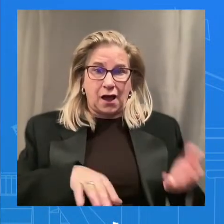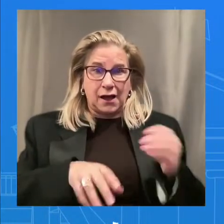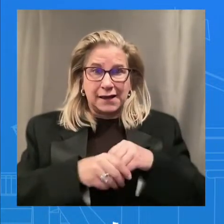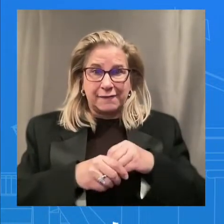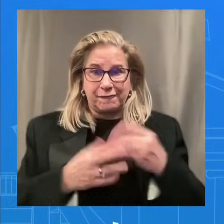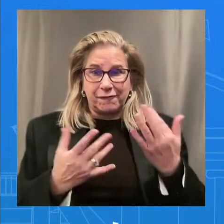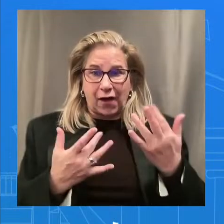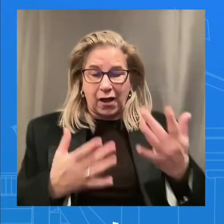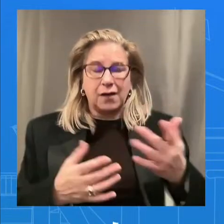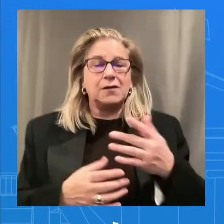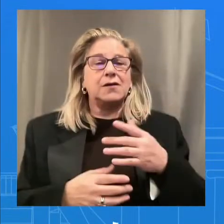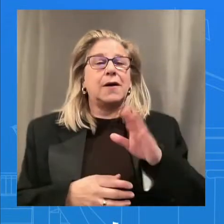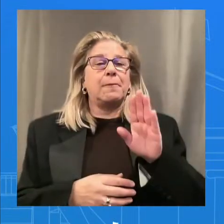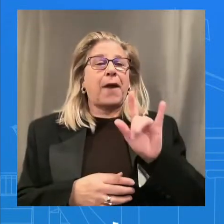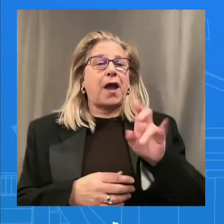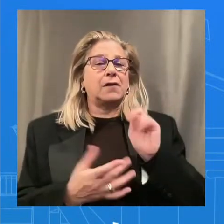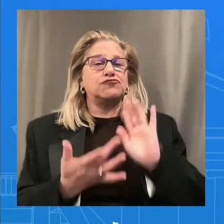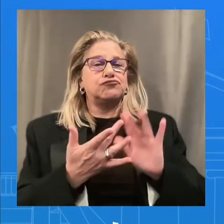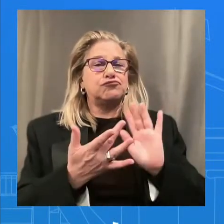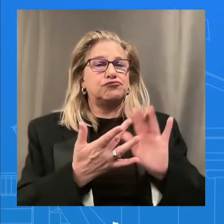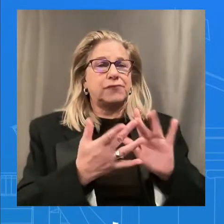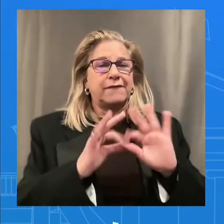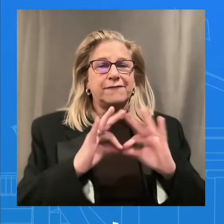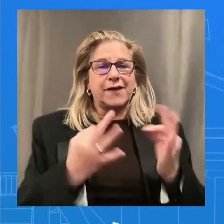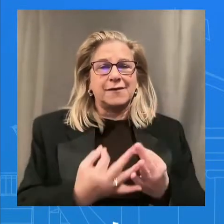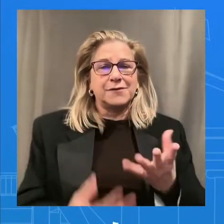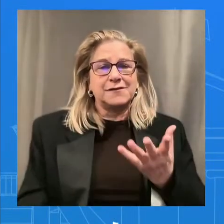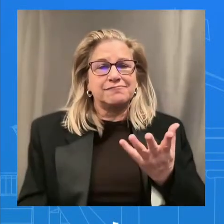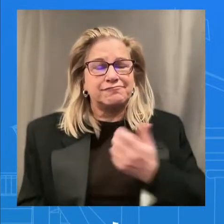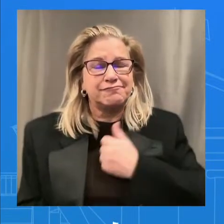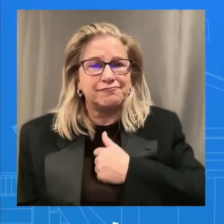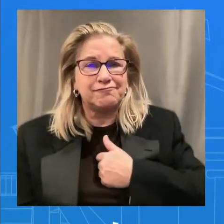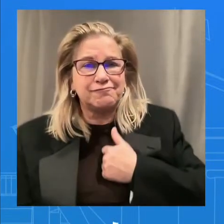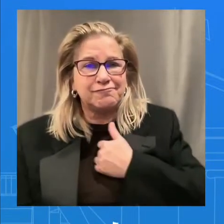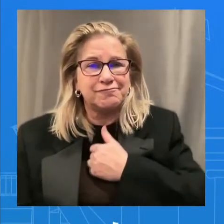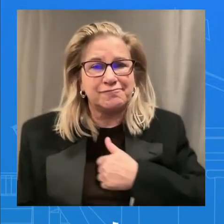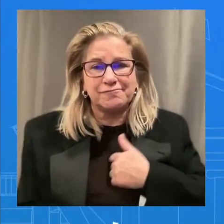our hearts, obviously, go out to the families